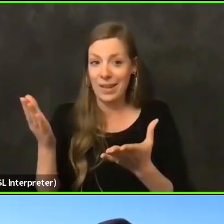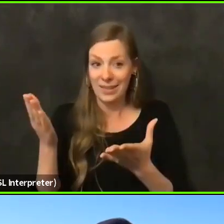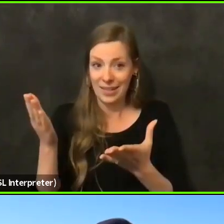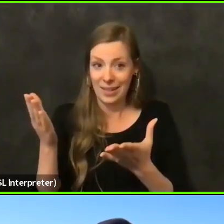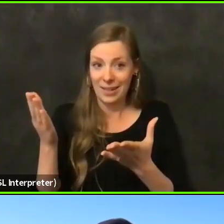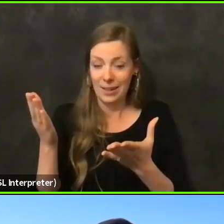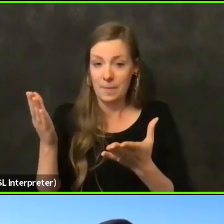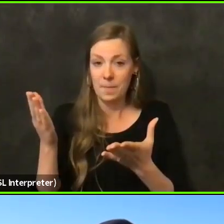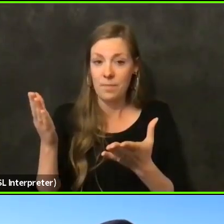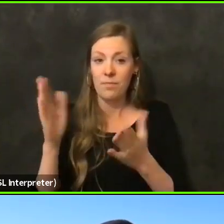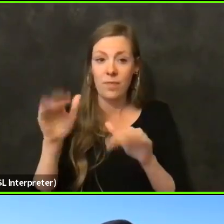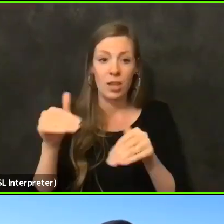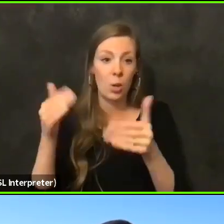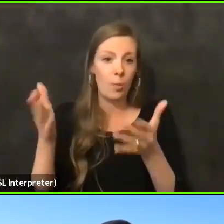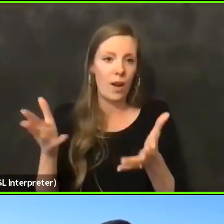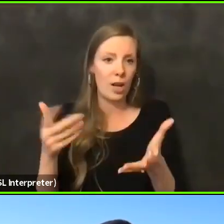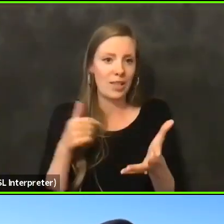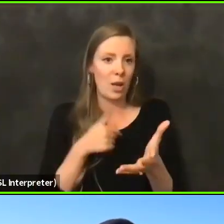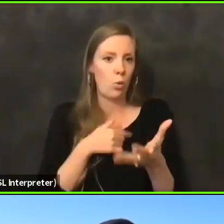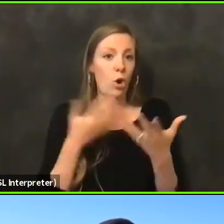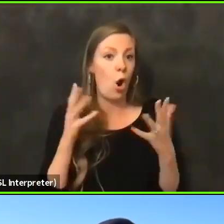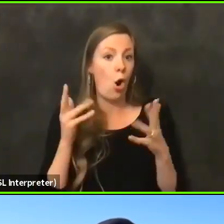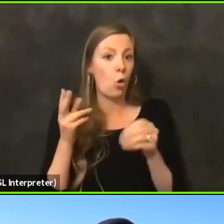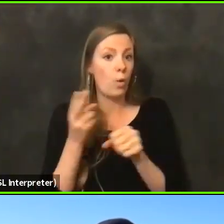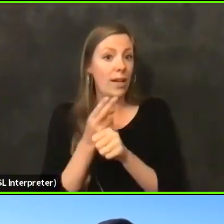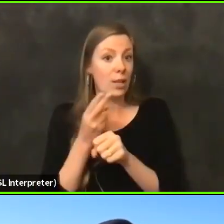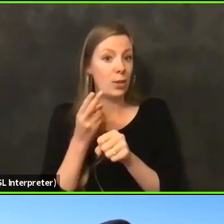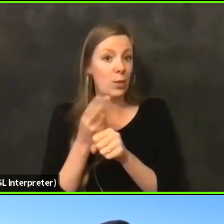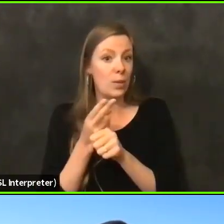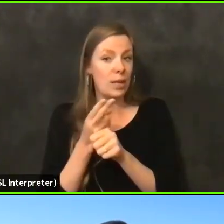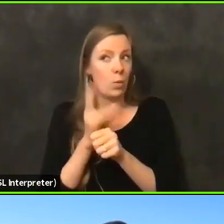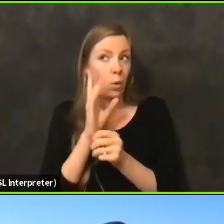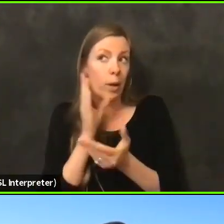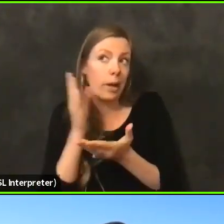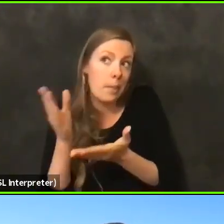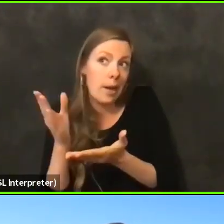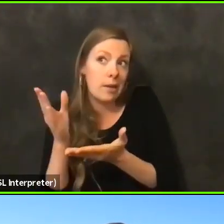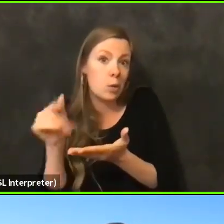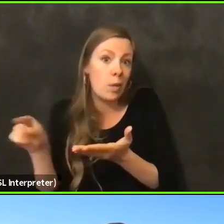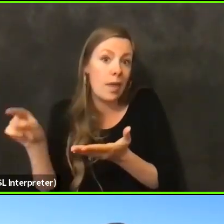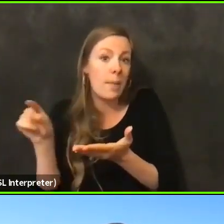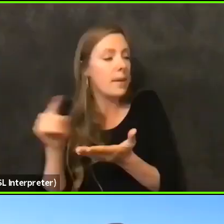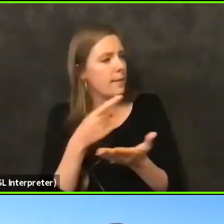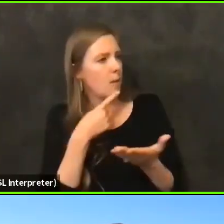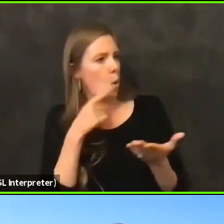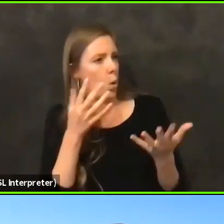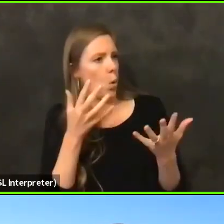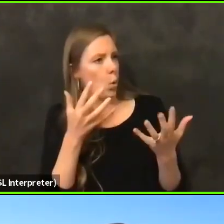providers that we are using to Blue Shield. And we they've expressed that they will be able to take those.